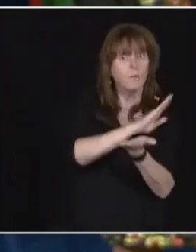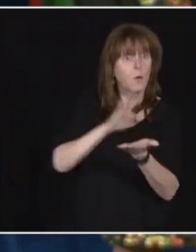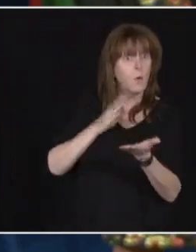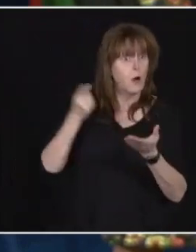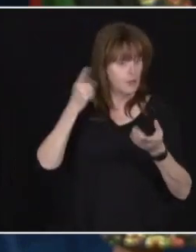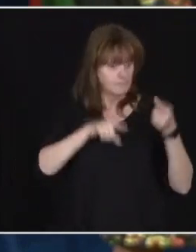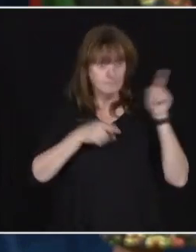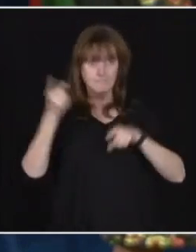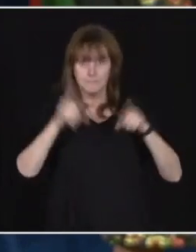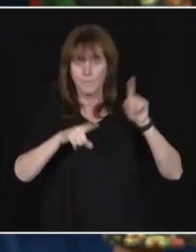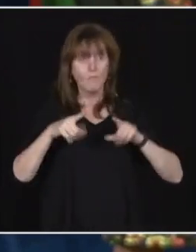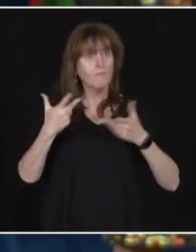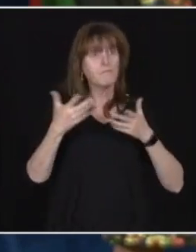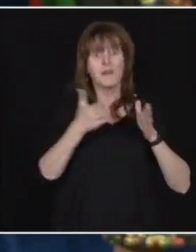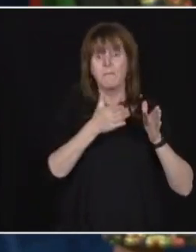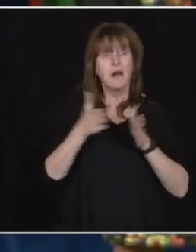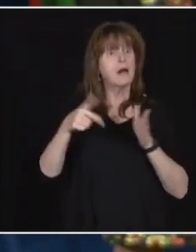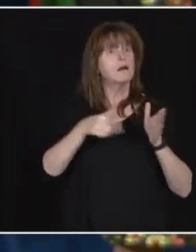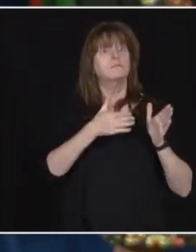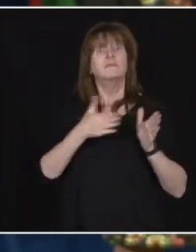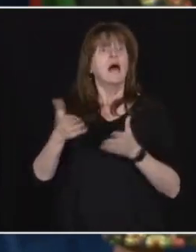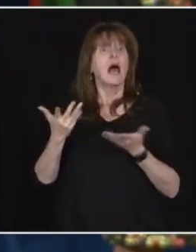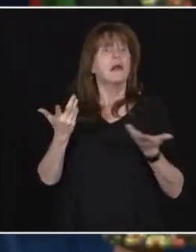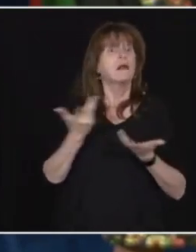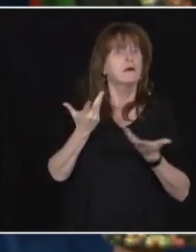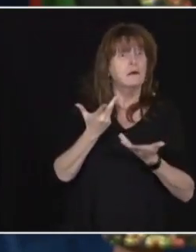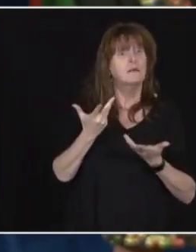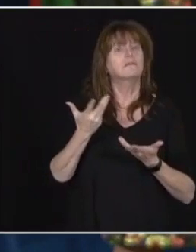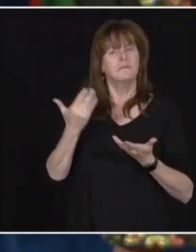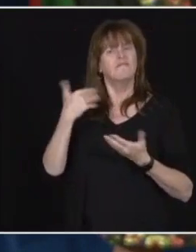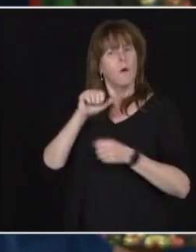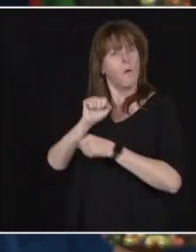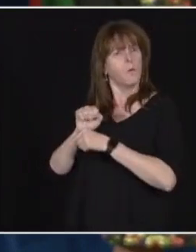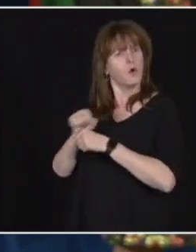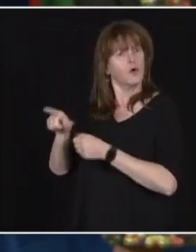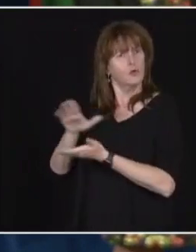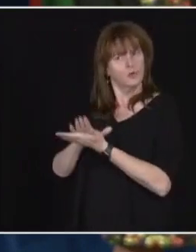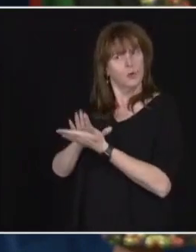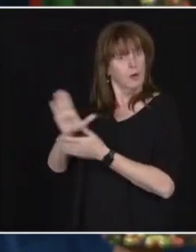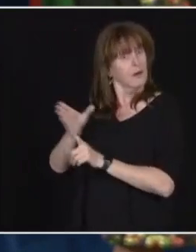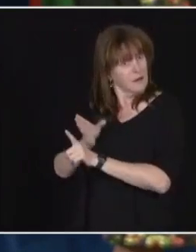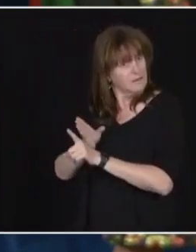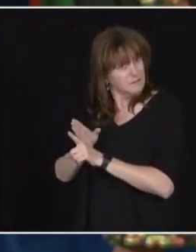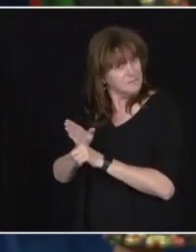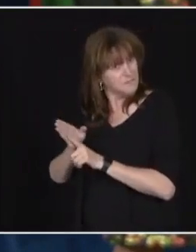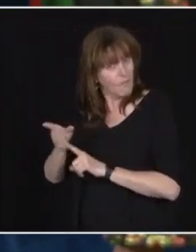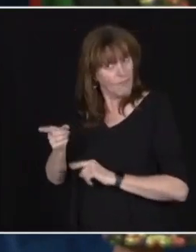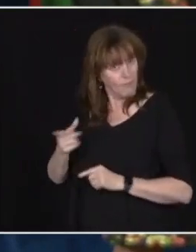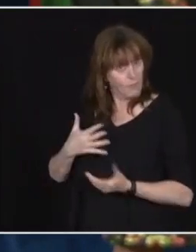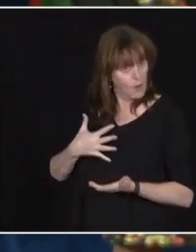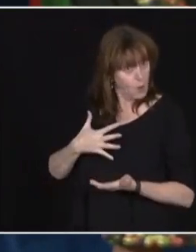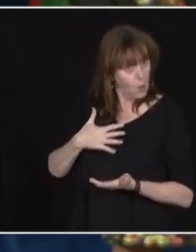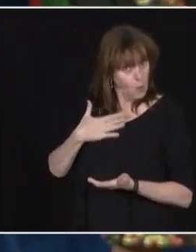with school boards and Federation have agreed on a framework that will allow the within the education